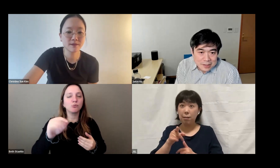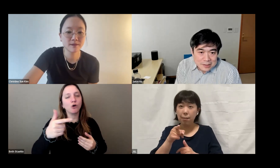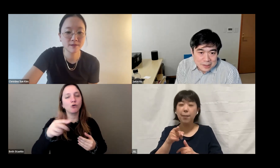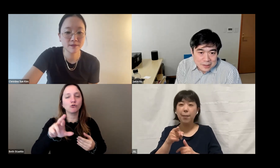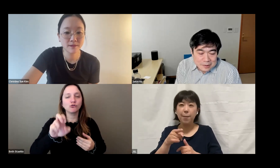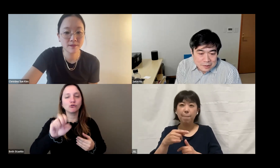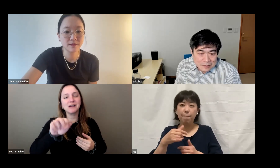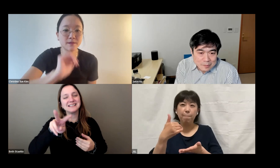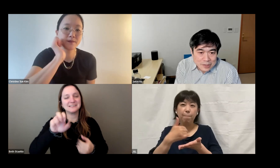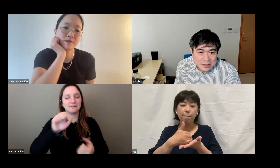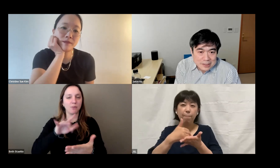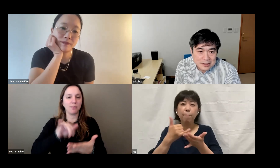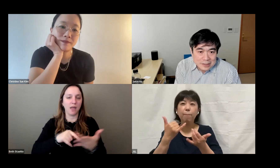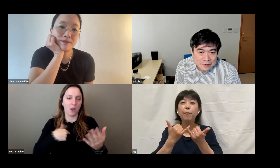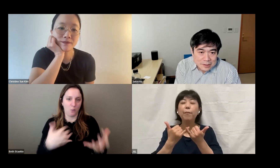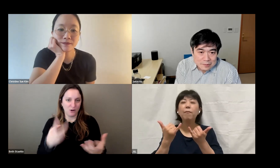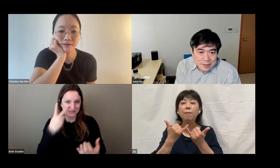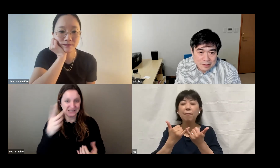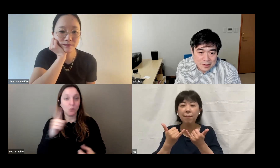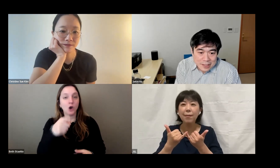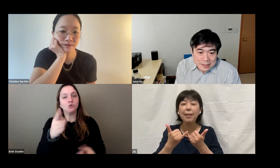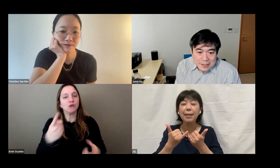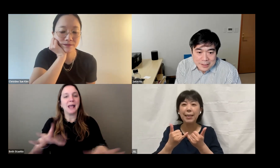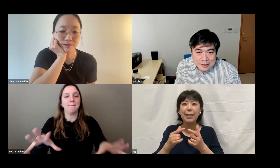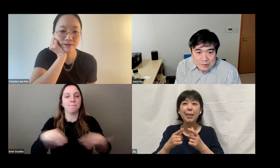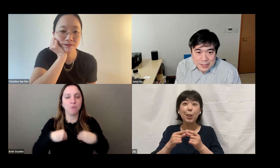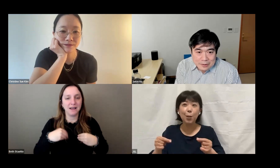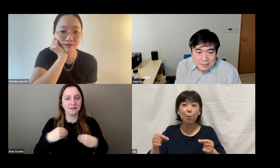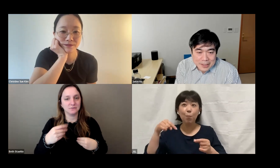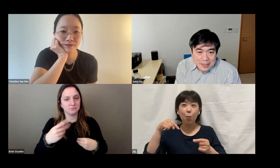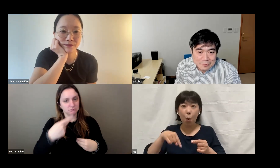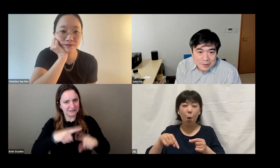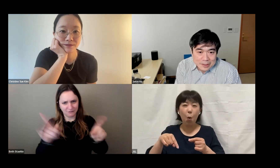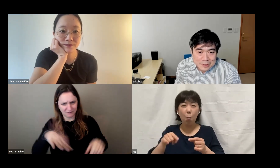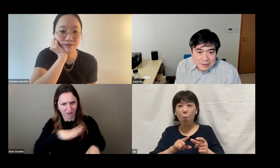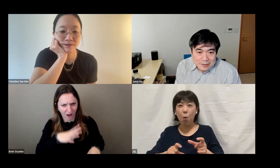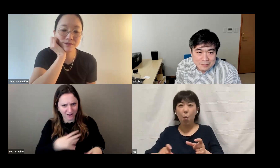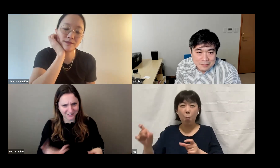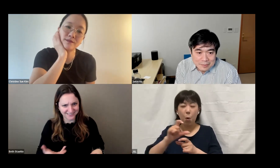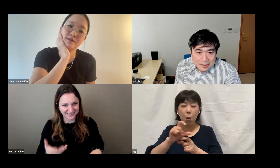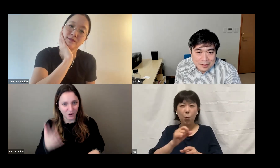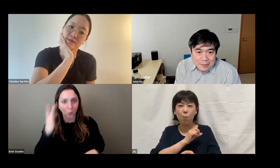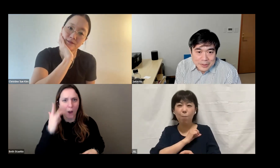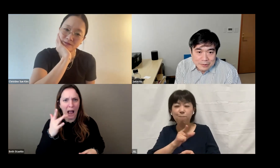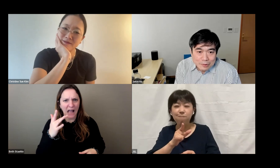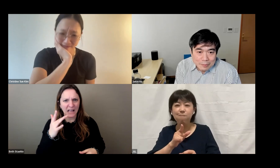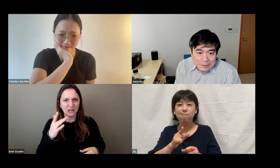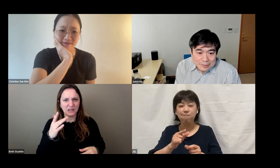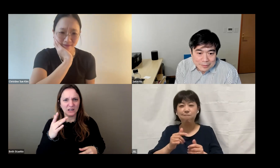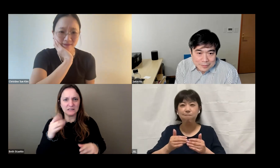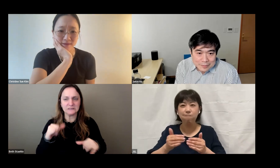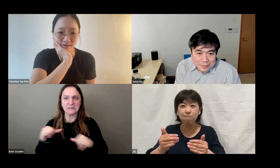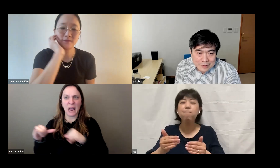is that sort of embracing the difference rather than trying to make everyone appear normal.